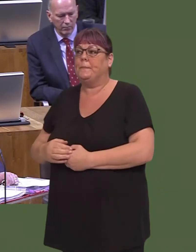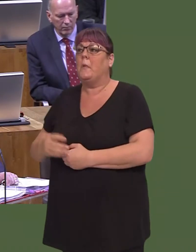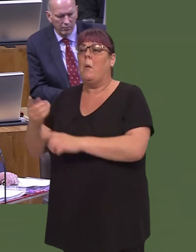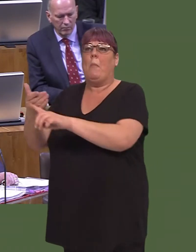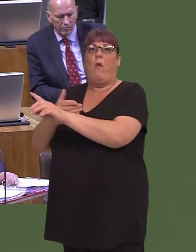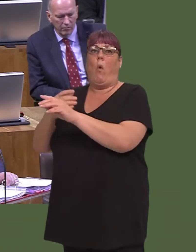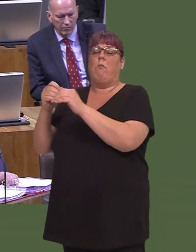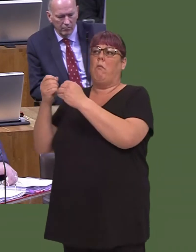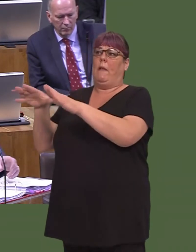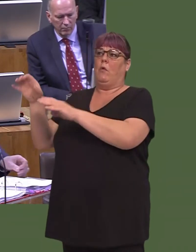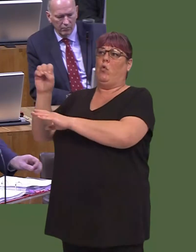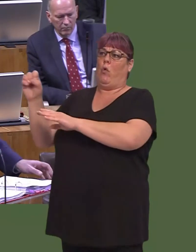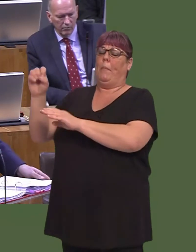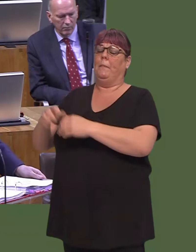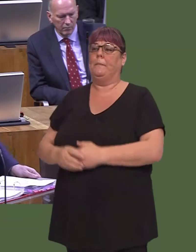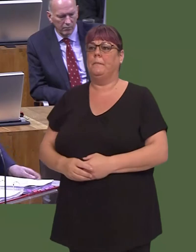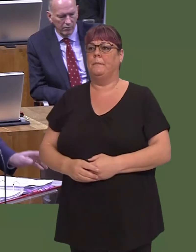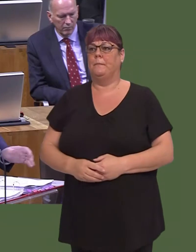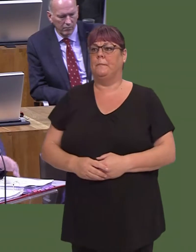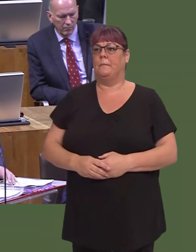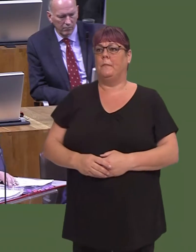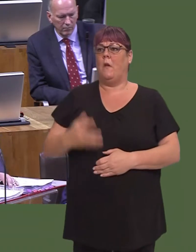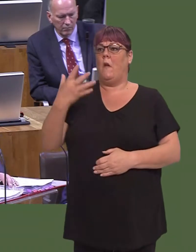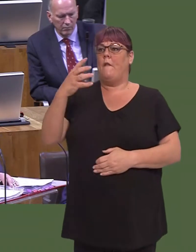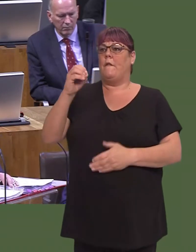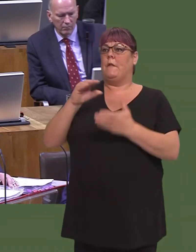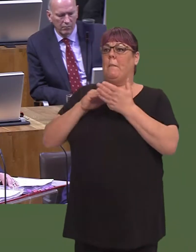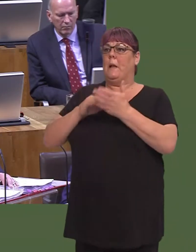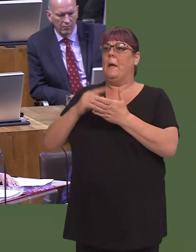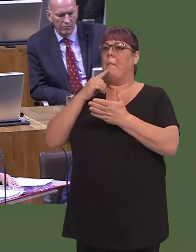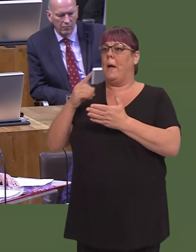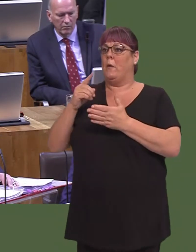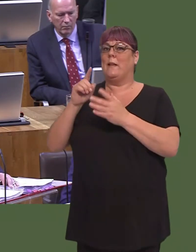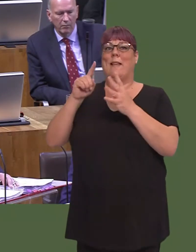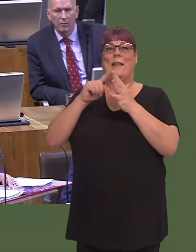that if you try and build social housing while at the same time still having the right to